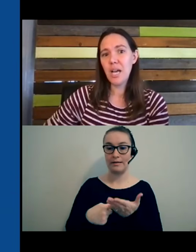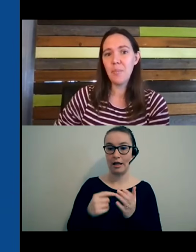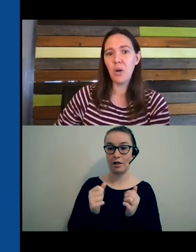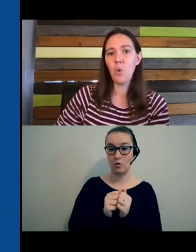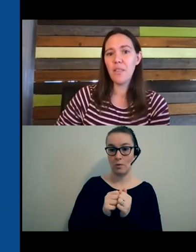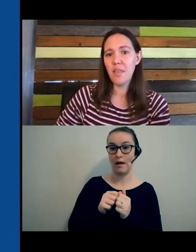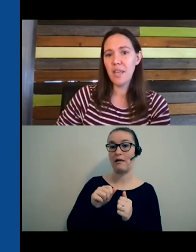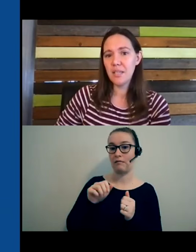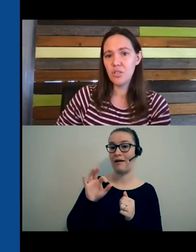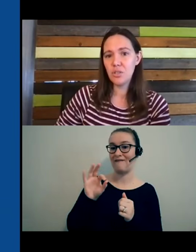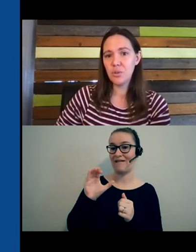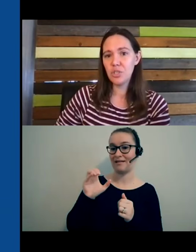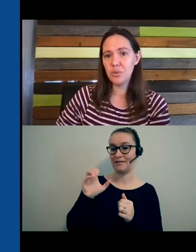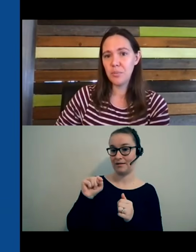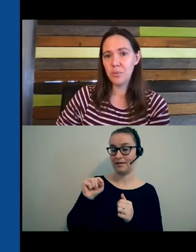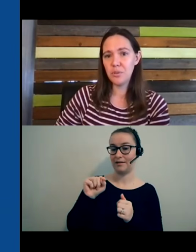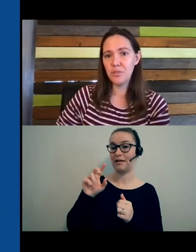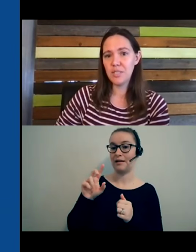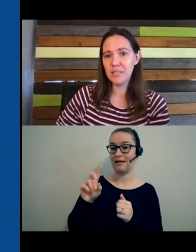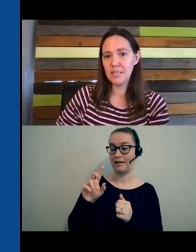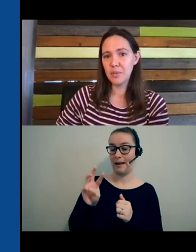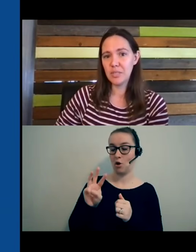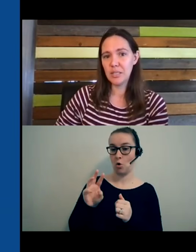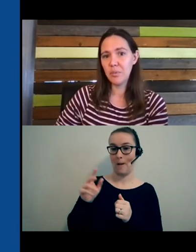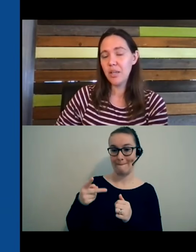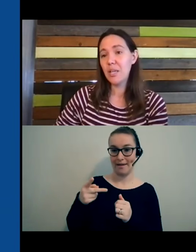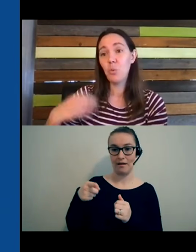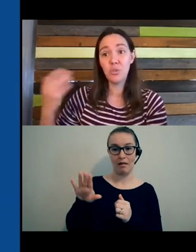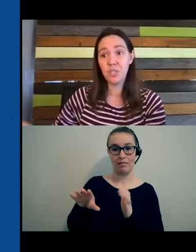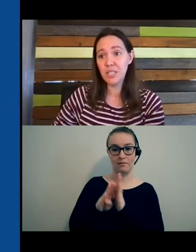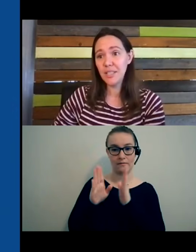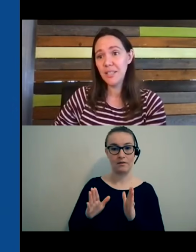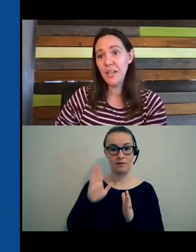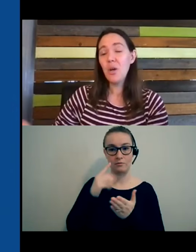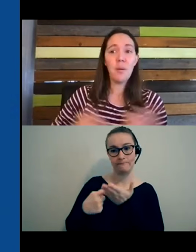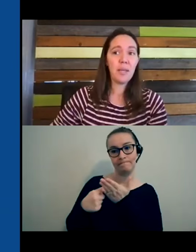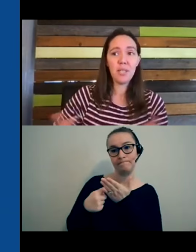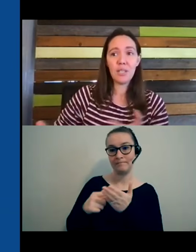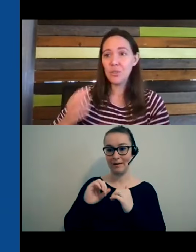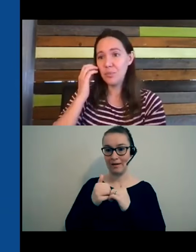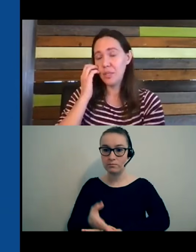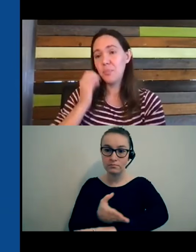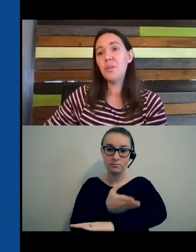about what they can do to improve the accessibility in the plugin, what's really good, what maybe could be improved.